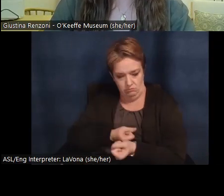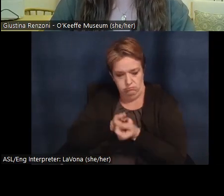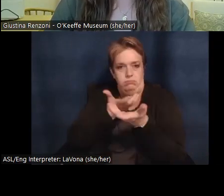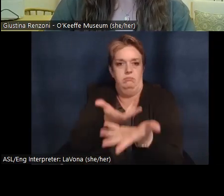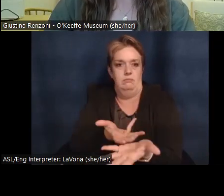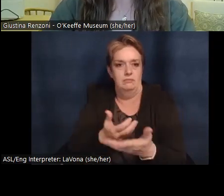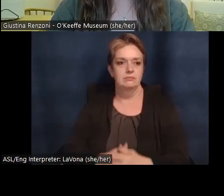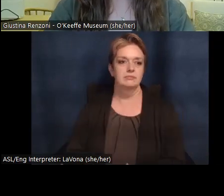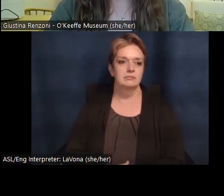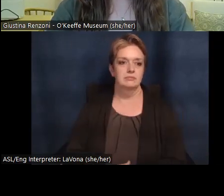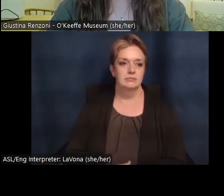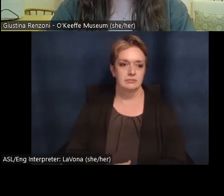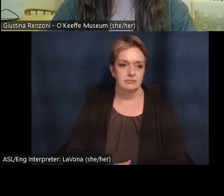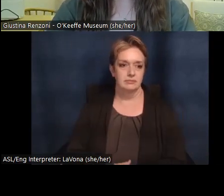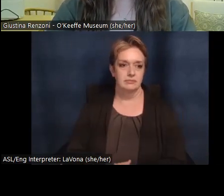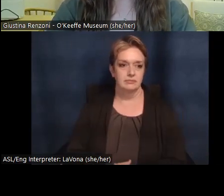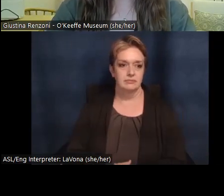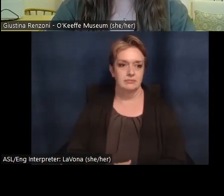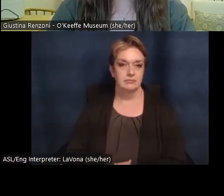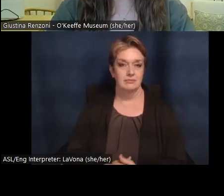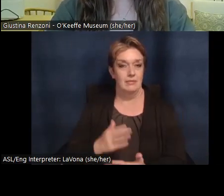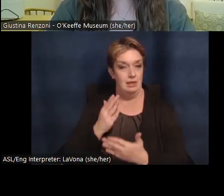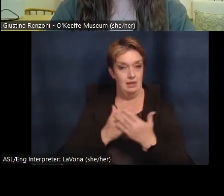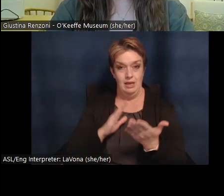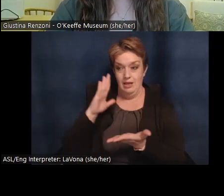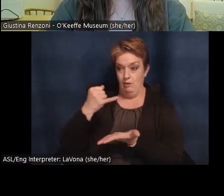O’Keeffe mailed some of these highly abstract drawings to a friend in New York City.